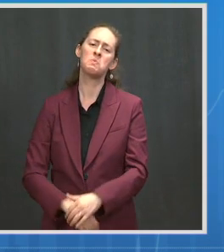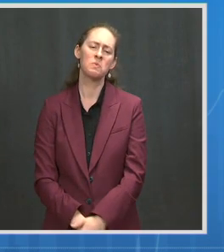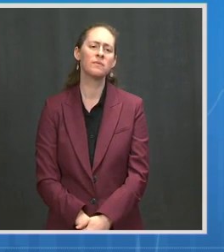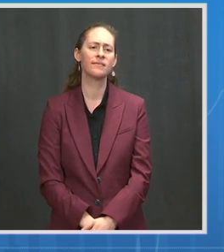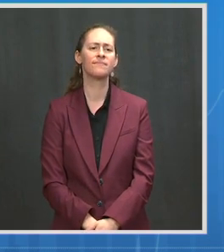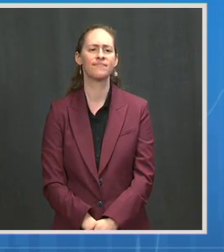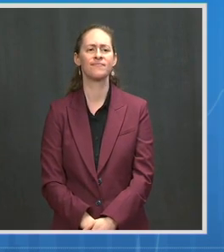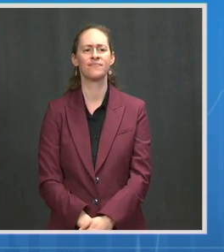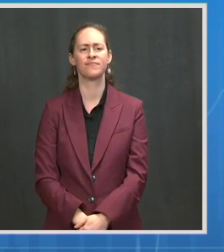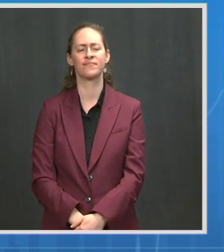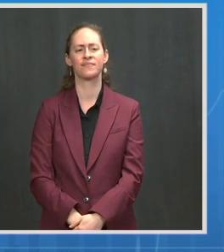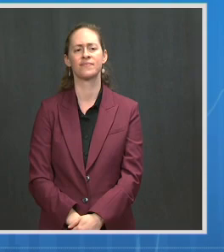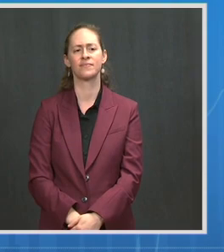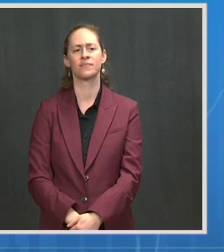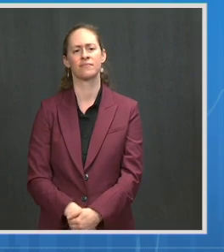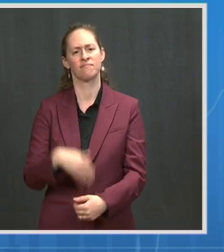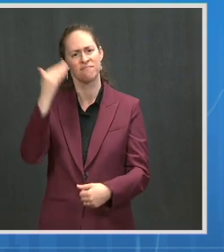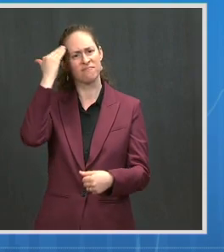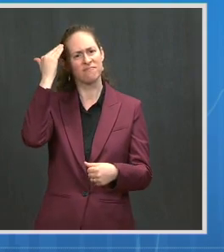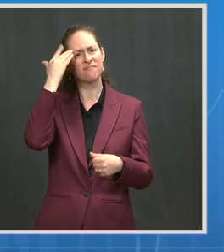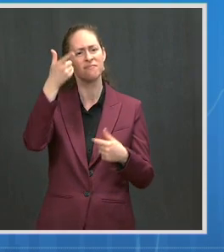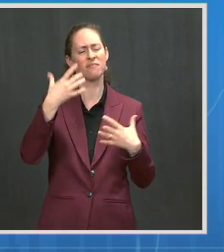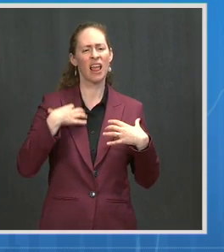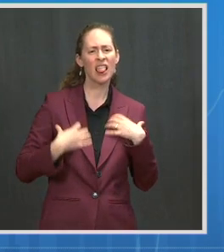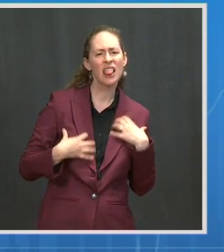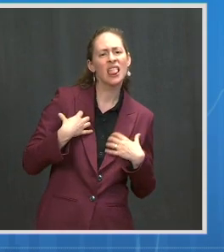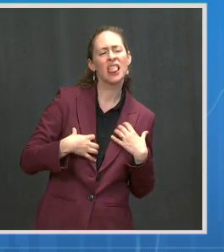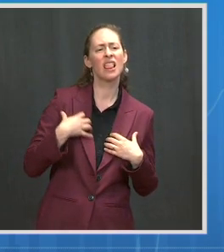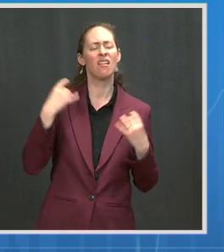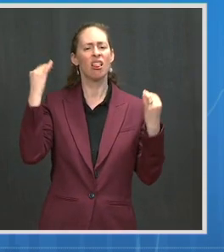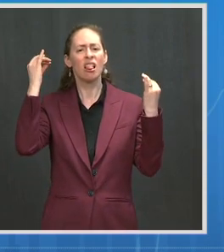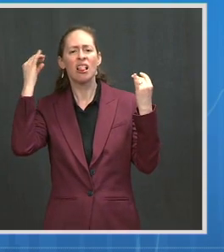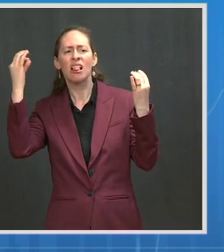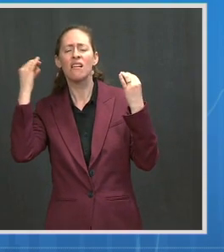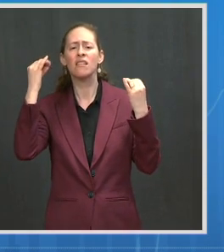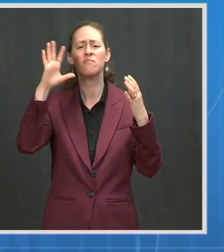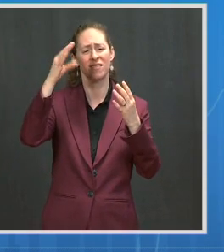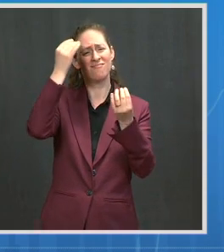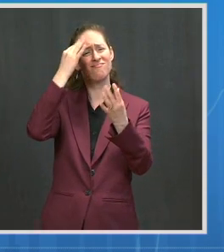But there is light at the end of the tunnel. Vaccines have led to a dramatic decline